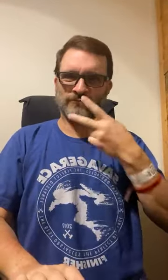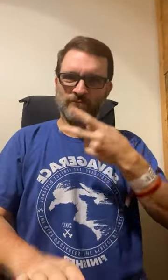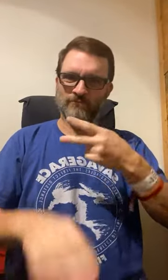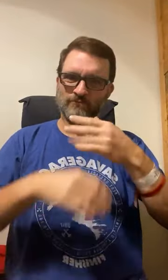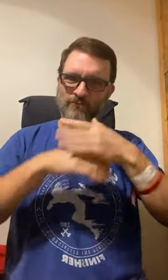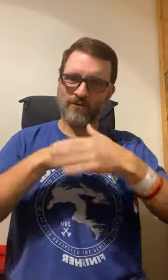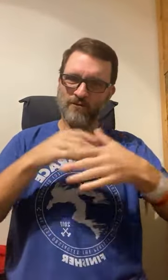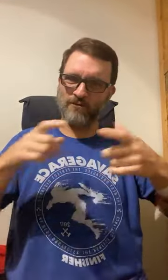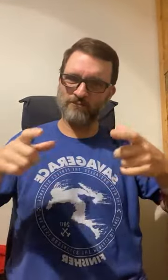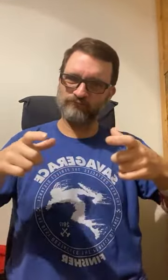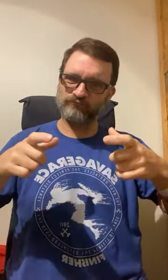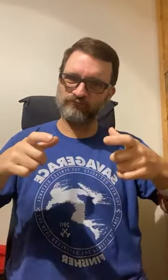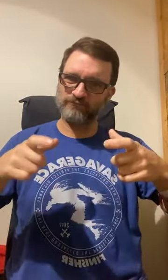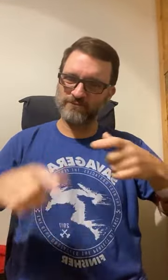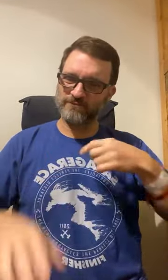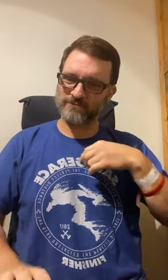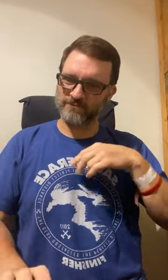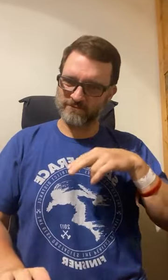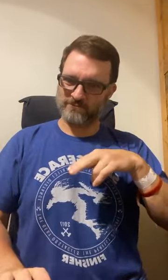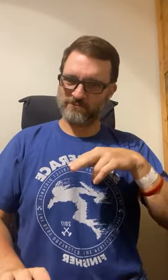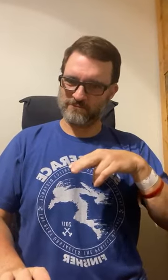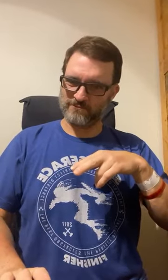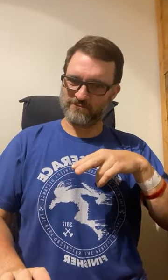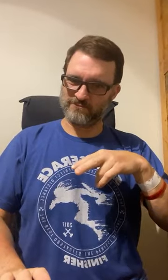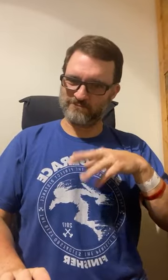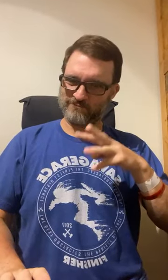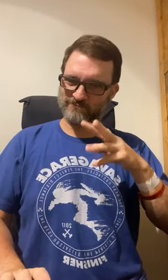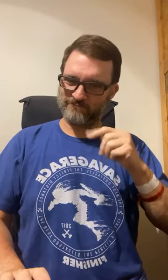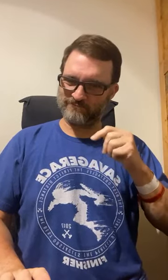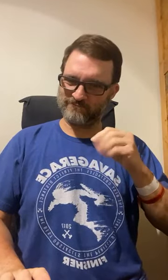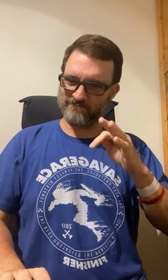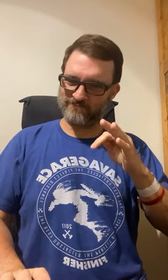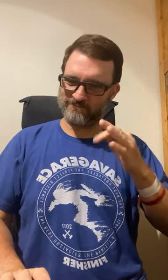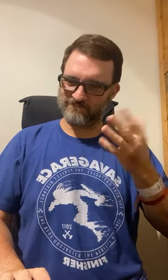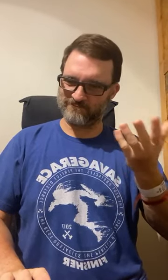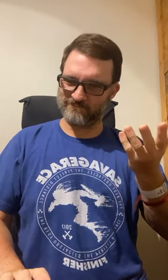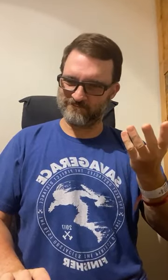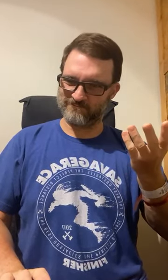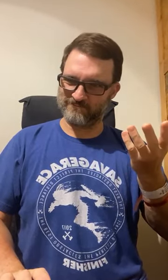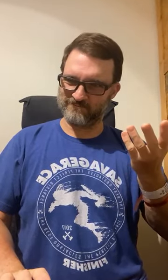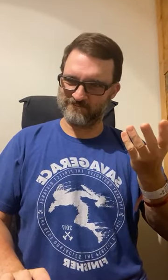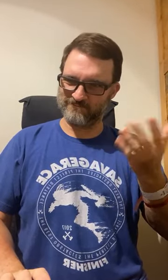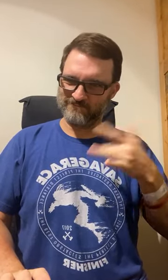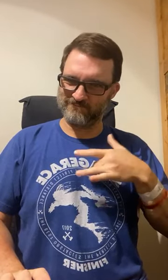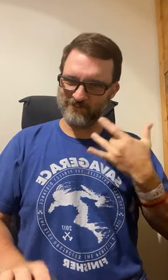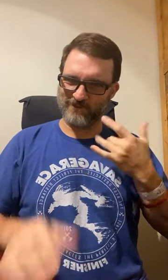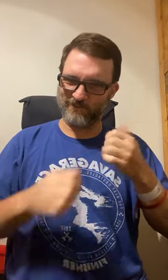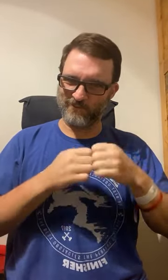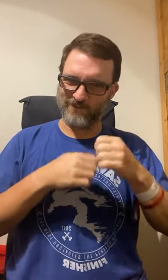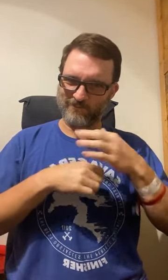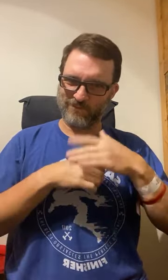I looked and saw all the blood in a small bowl.